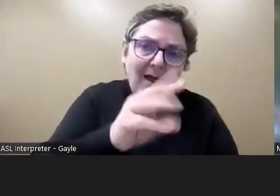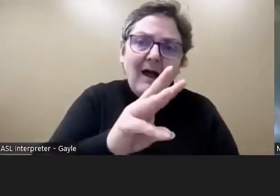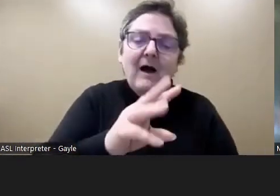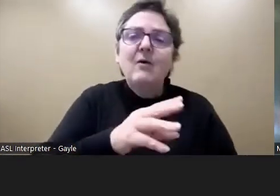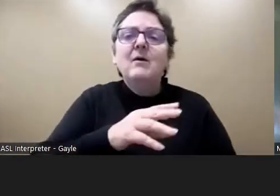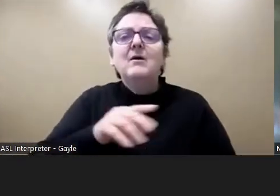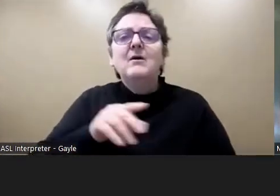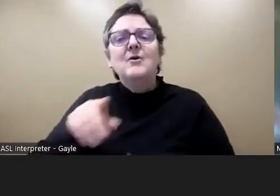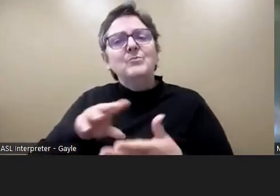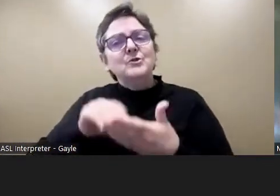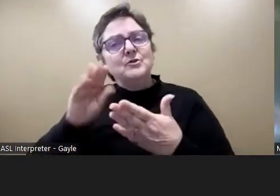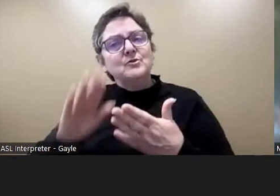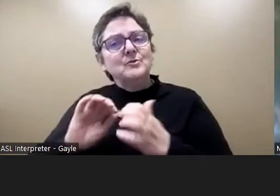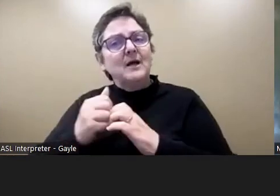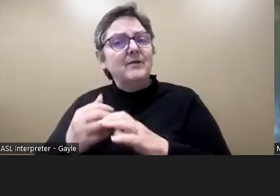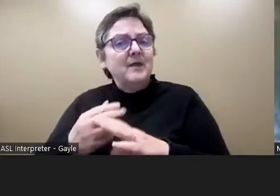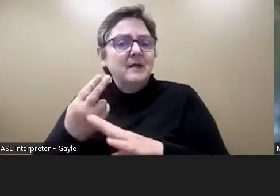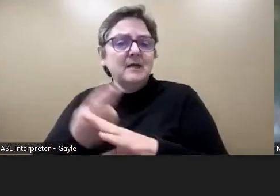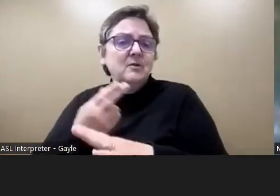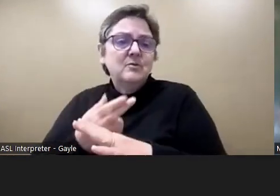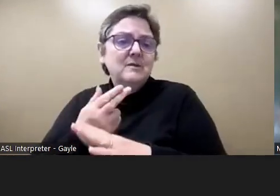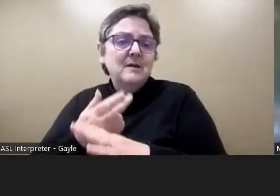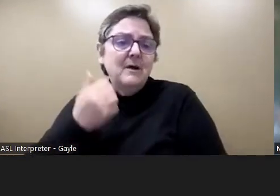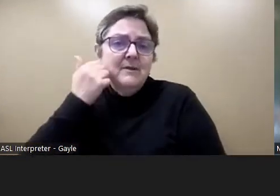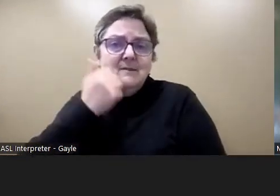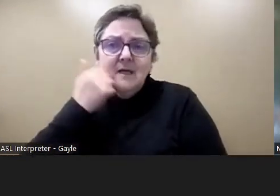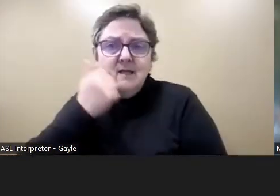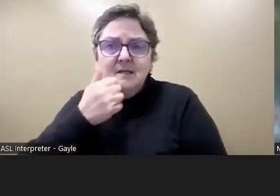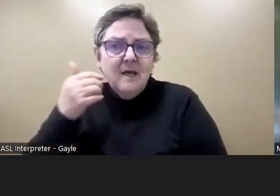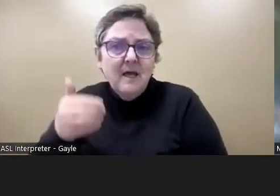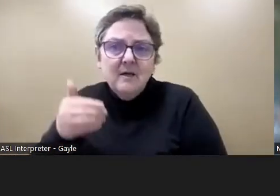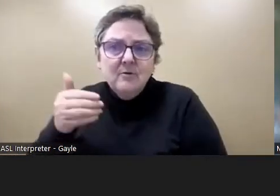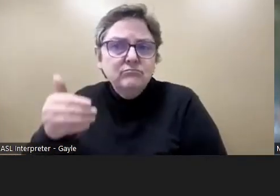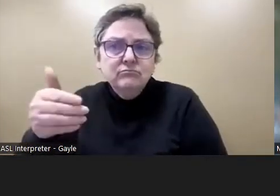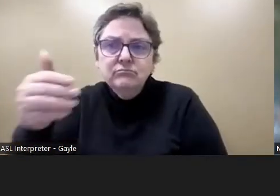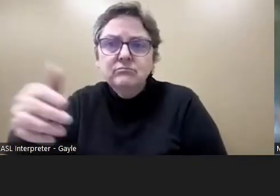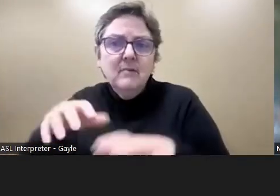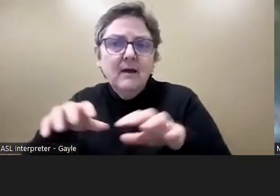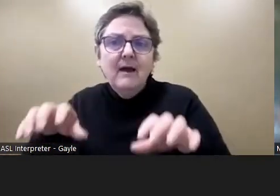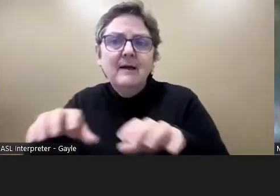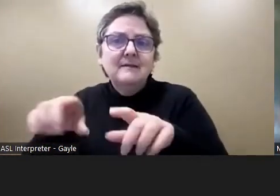activities in school. Especially now that currently we just started